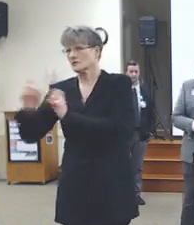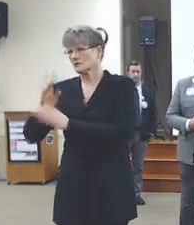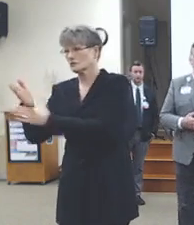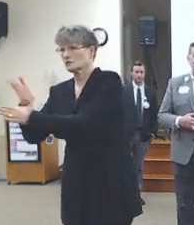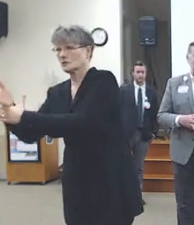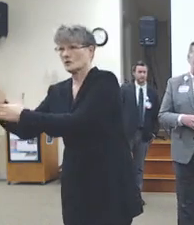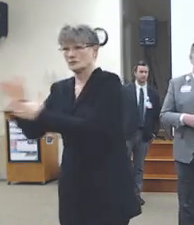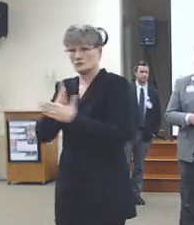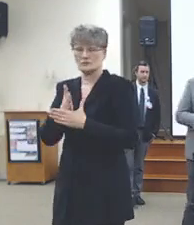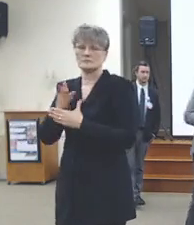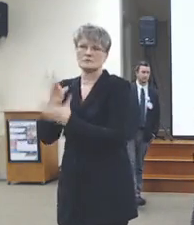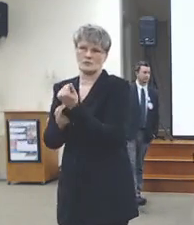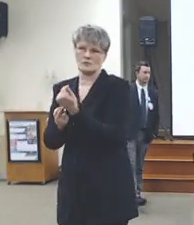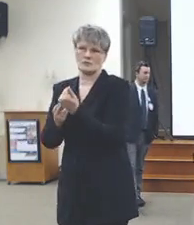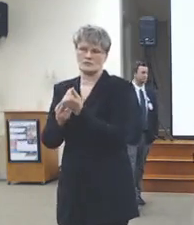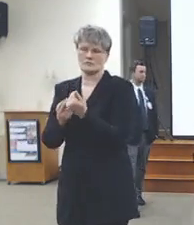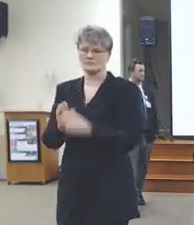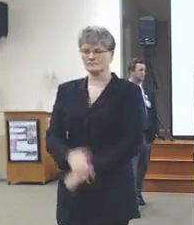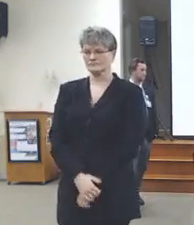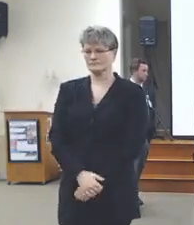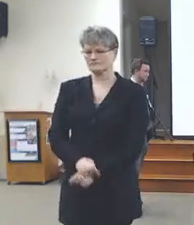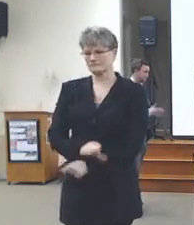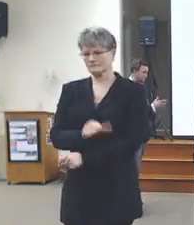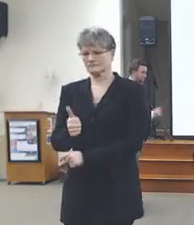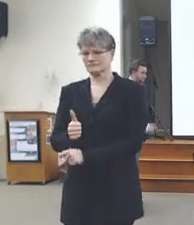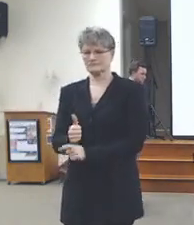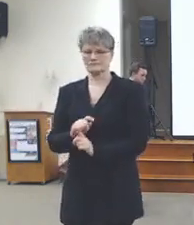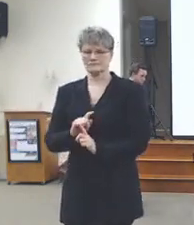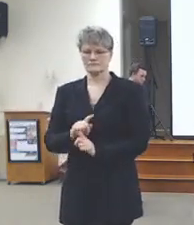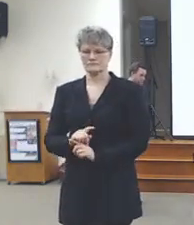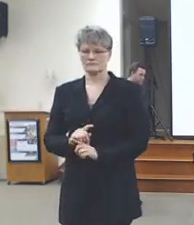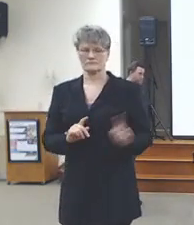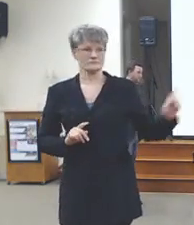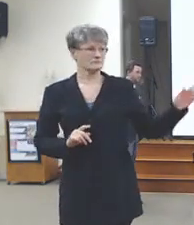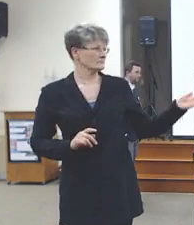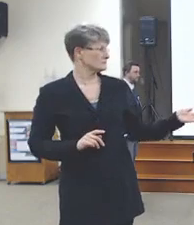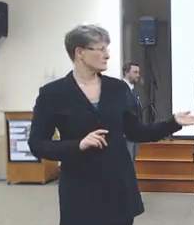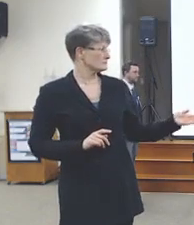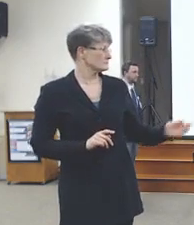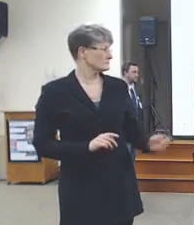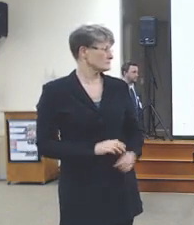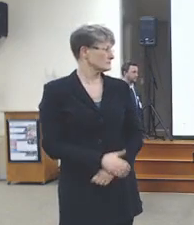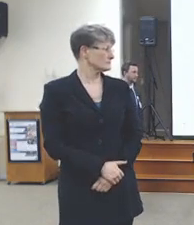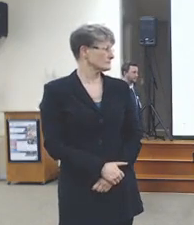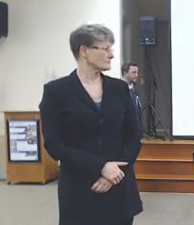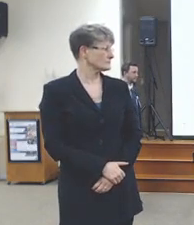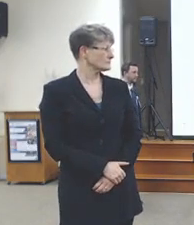partners here. Also, I should have mentioned earlier. We had a Facebook